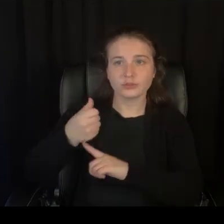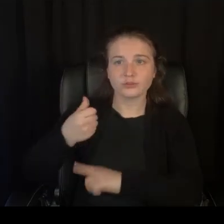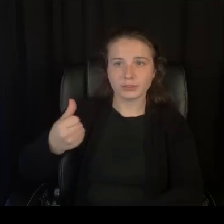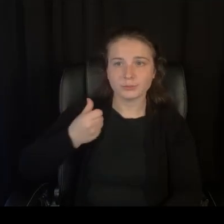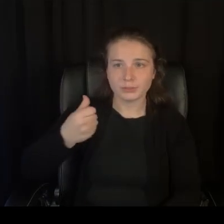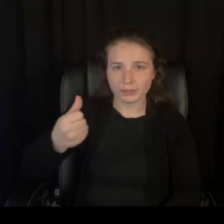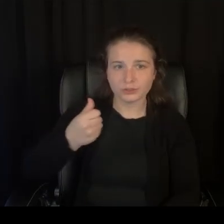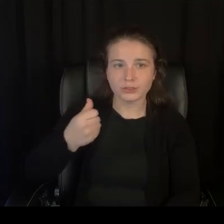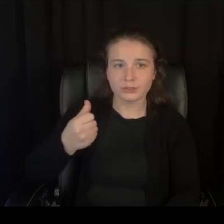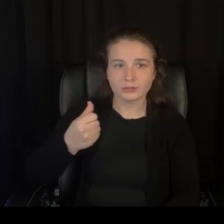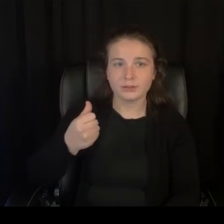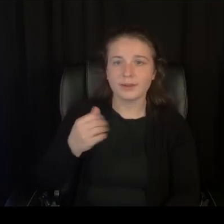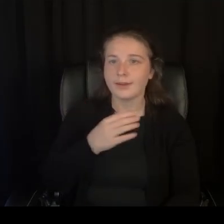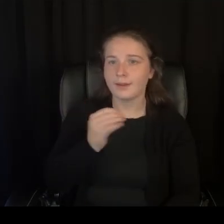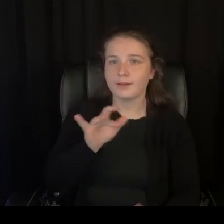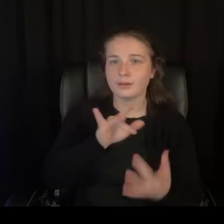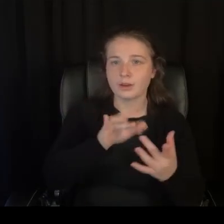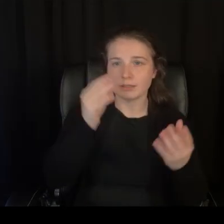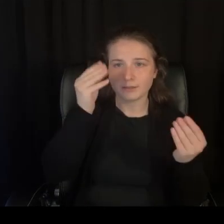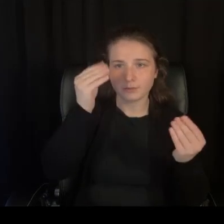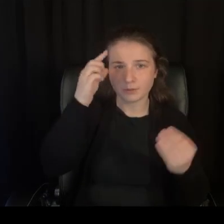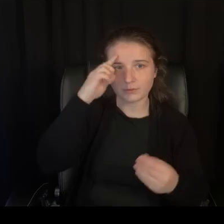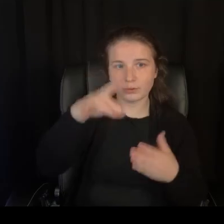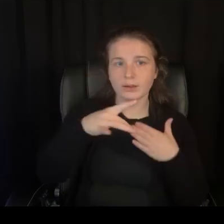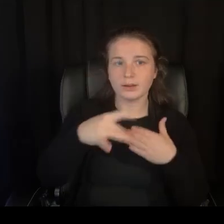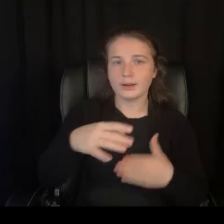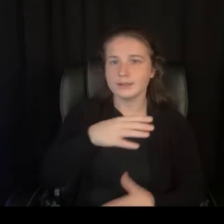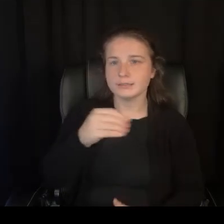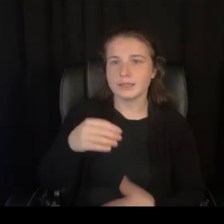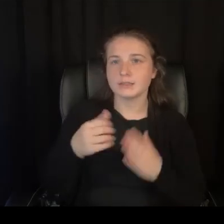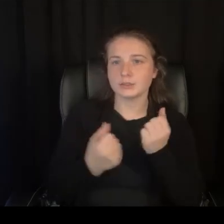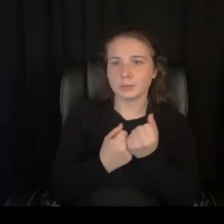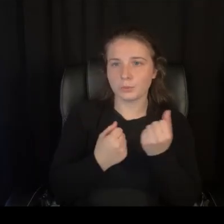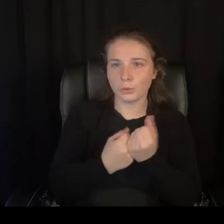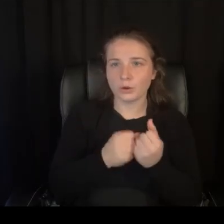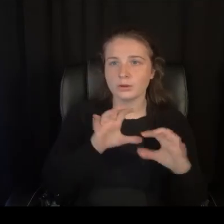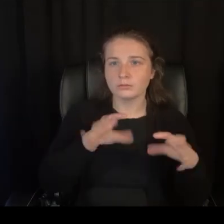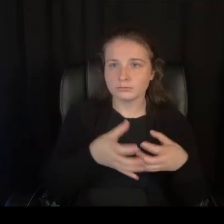as well as contact information for the Guidance and Support branch,